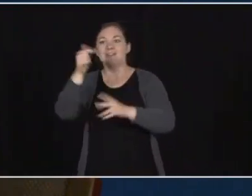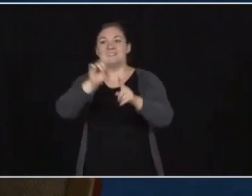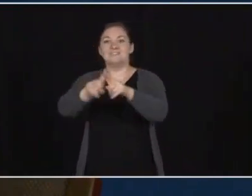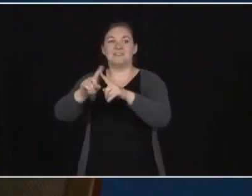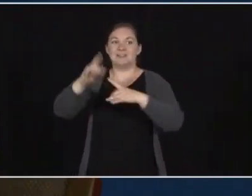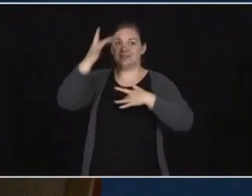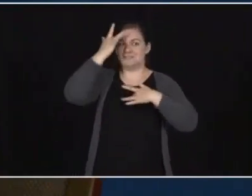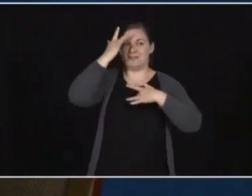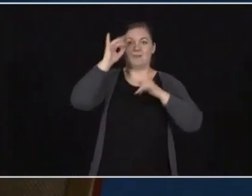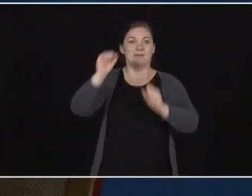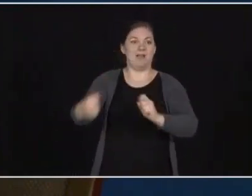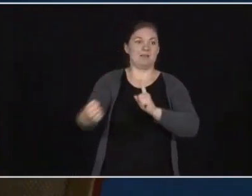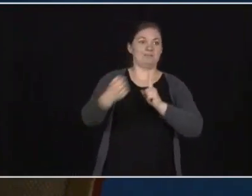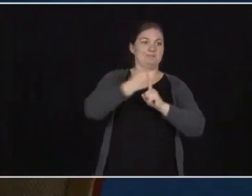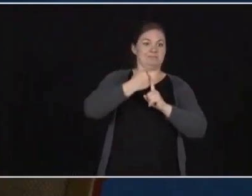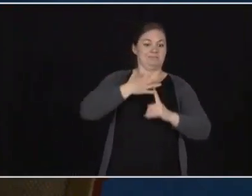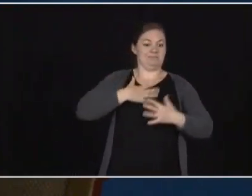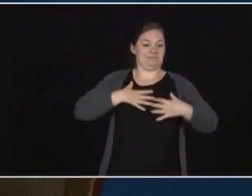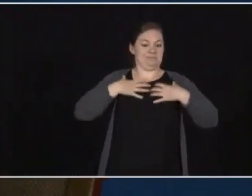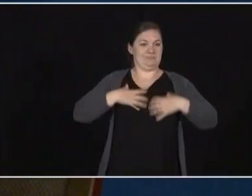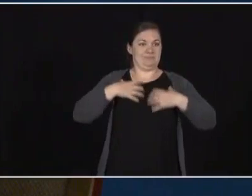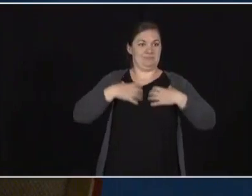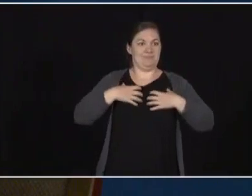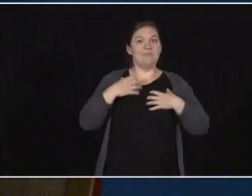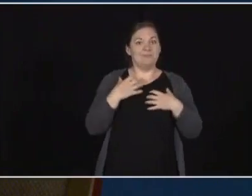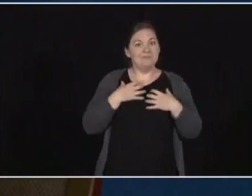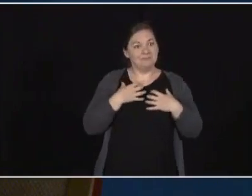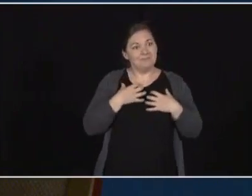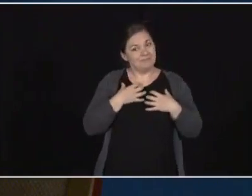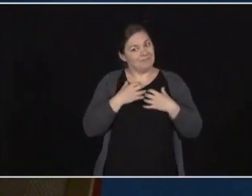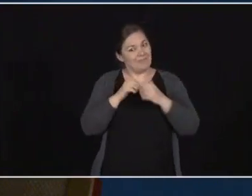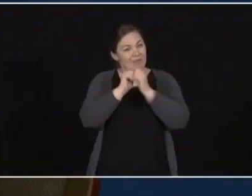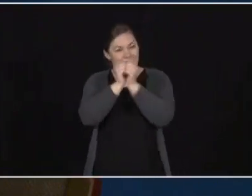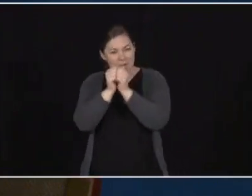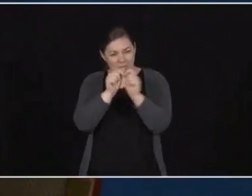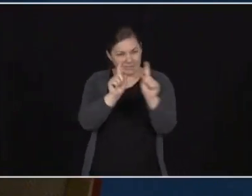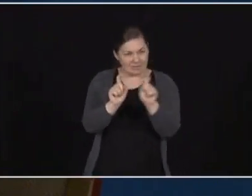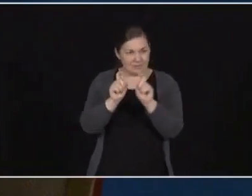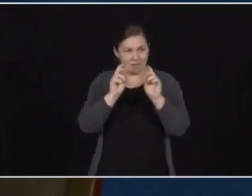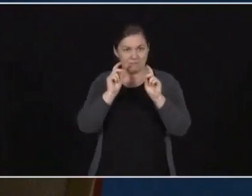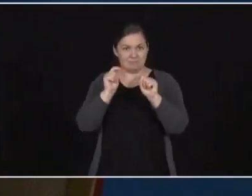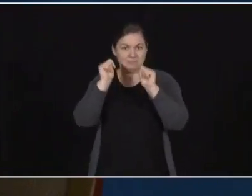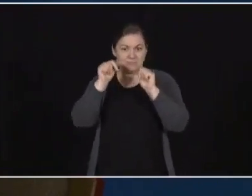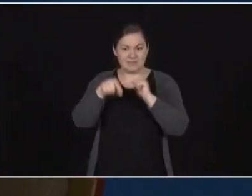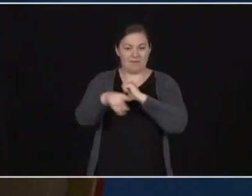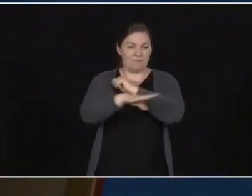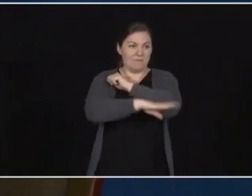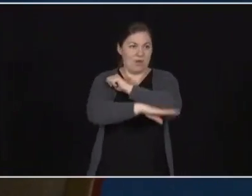when we get into the fall with different multiple types of respiratory disease. What is the capacity to bring forward and were